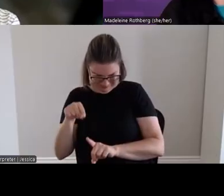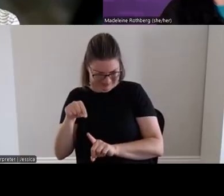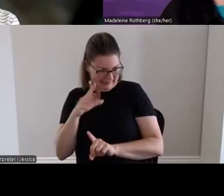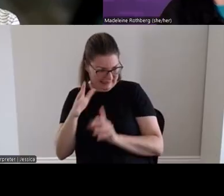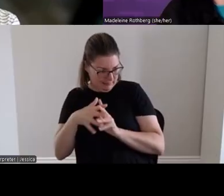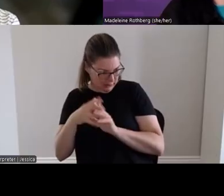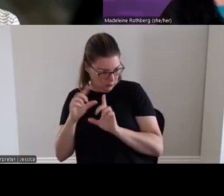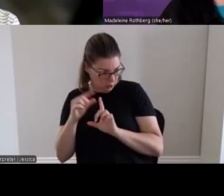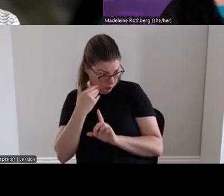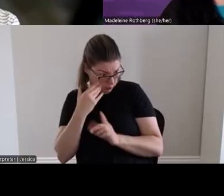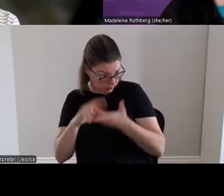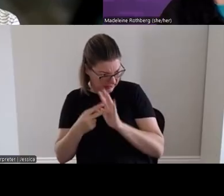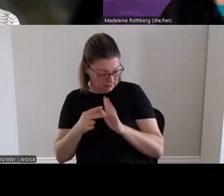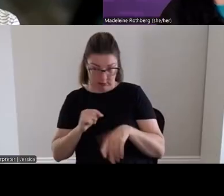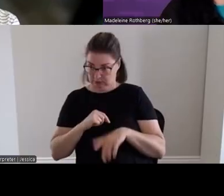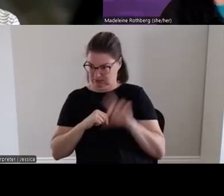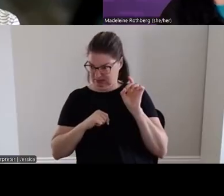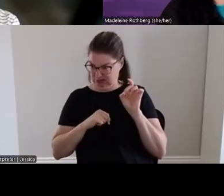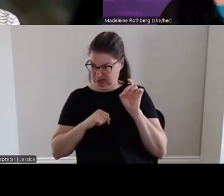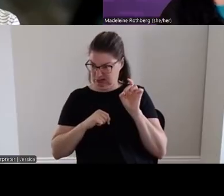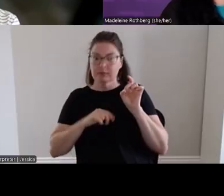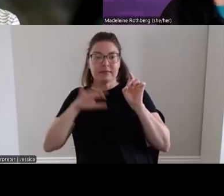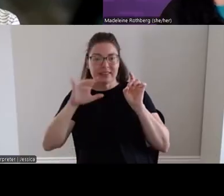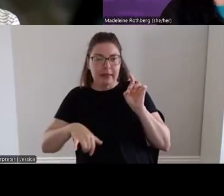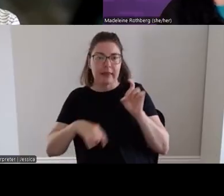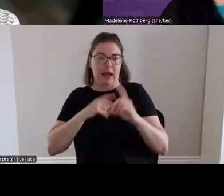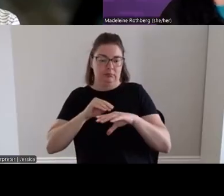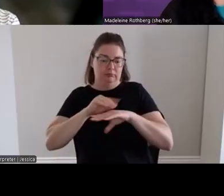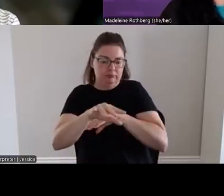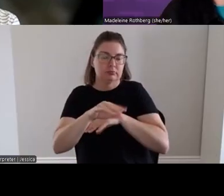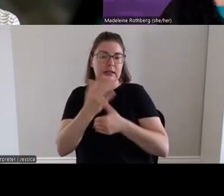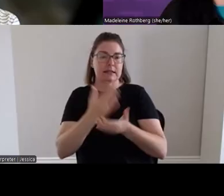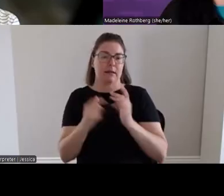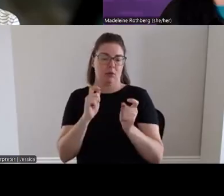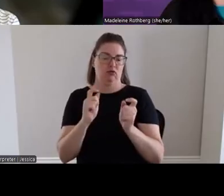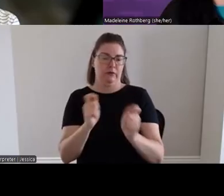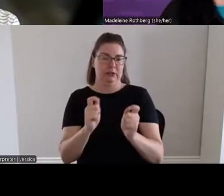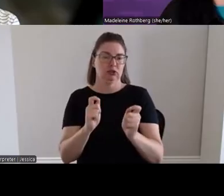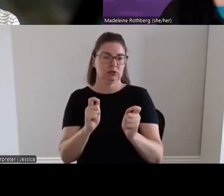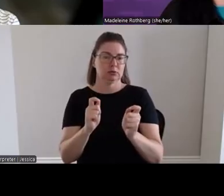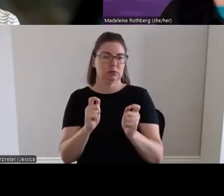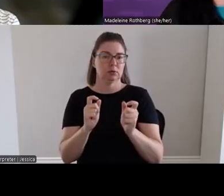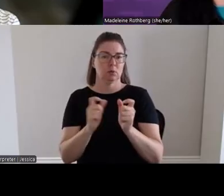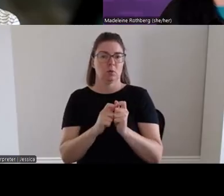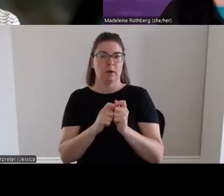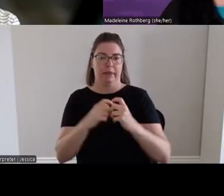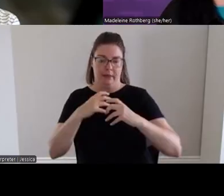And, so that informed some of the revisions to the compact descriptions,